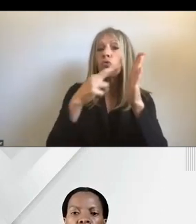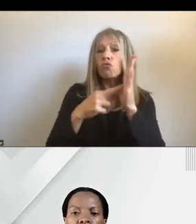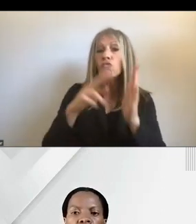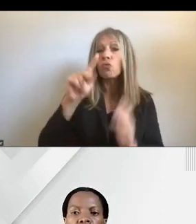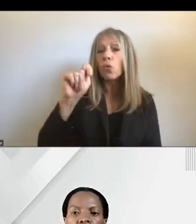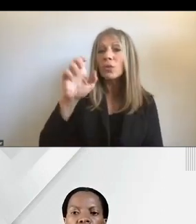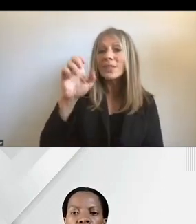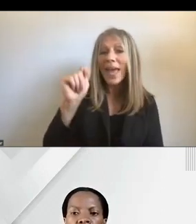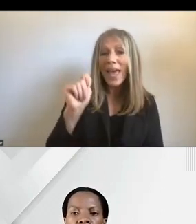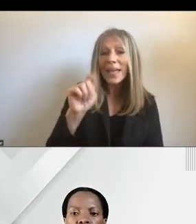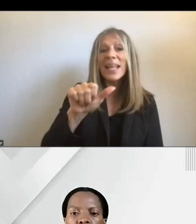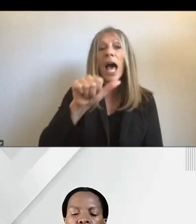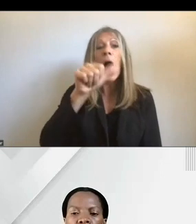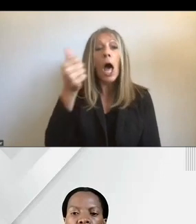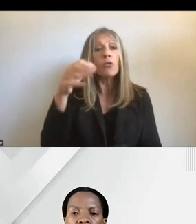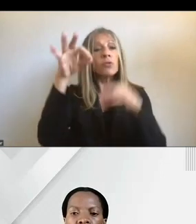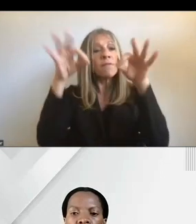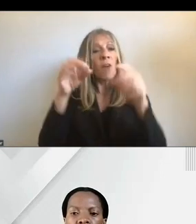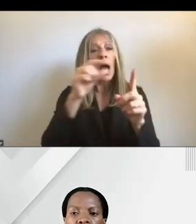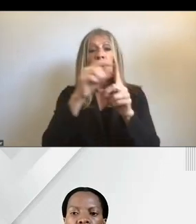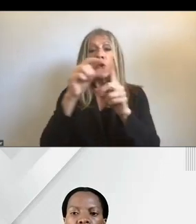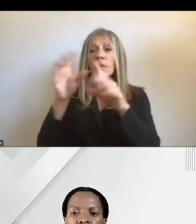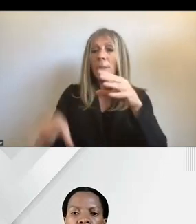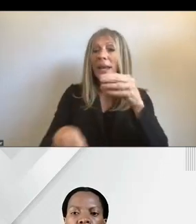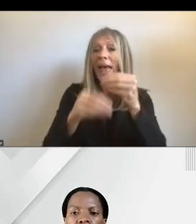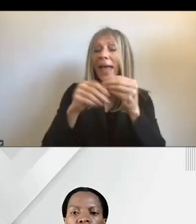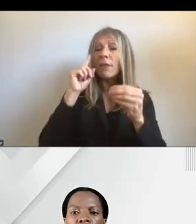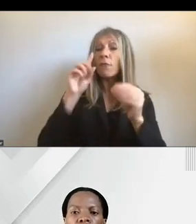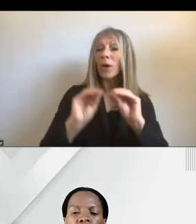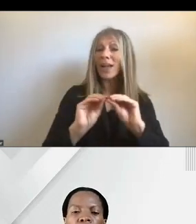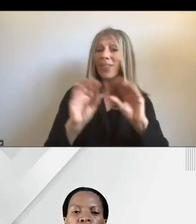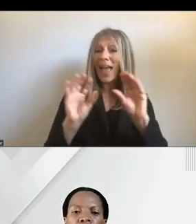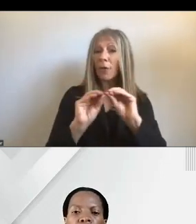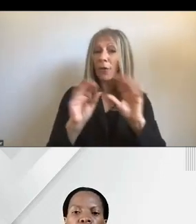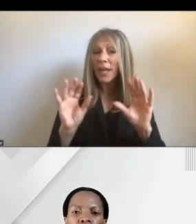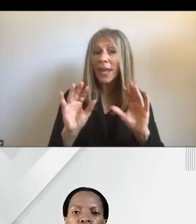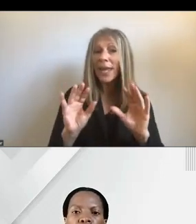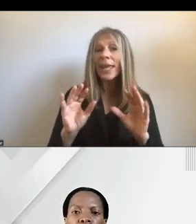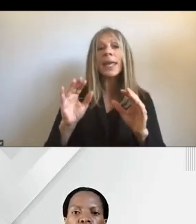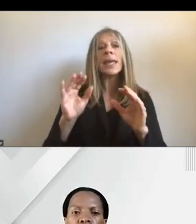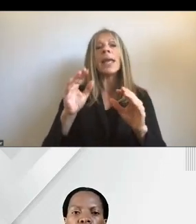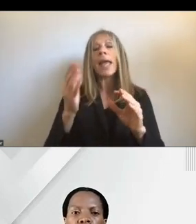Several other defined terms have been added for clarity in light of revisions to the rule.